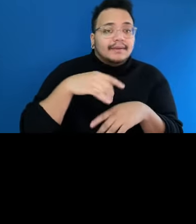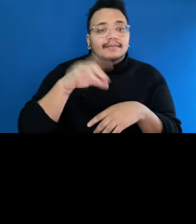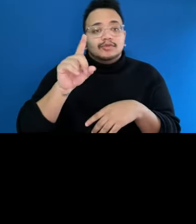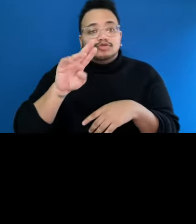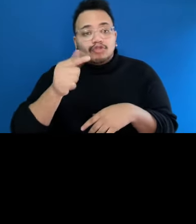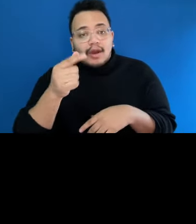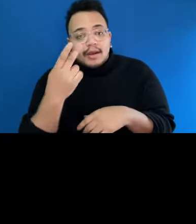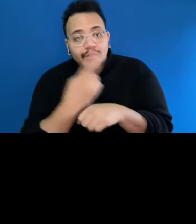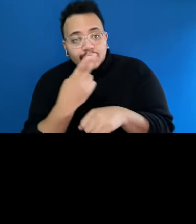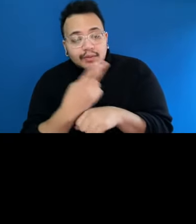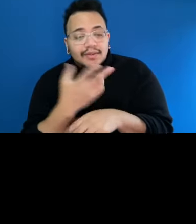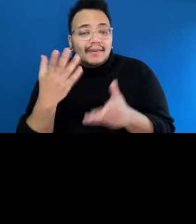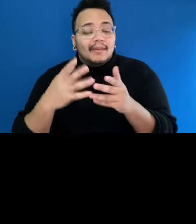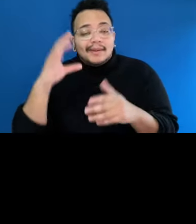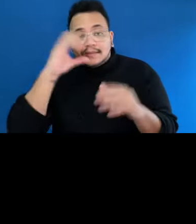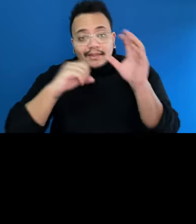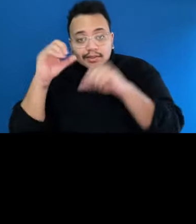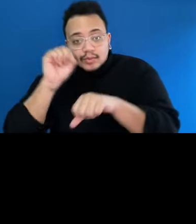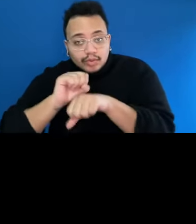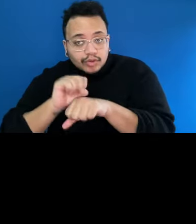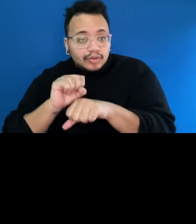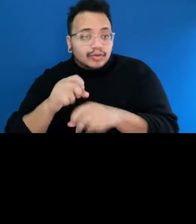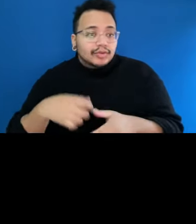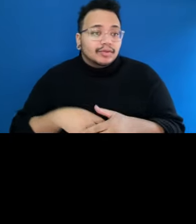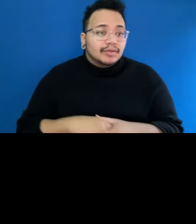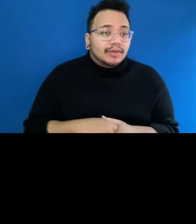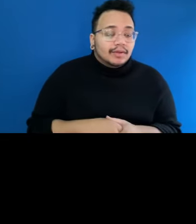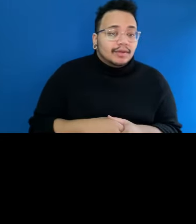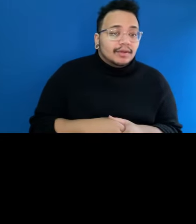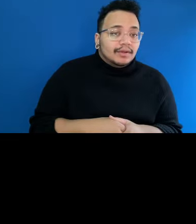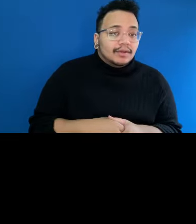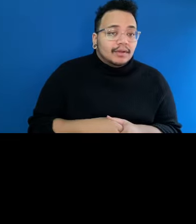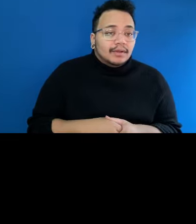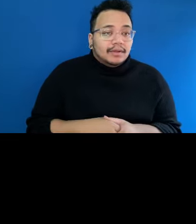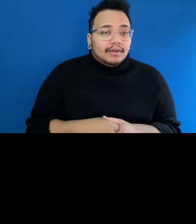STDs or sexually transmitted diseases, suicide attempts,